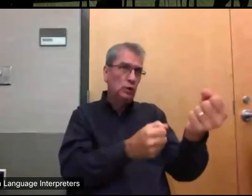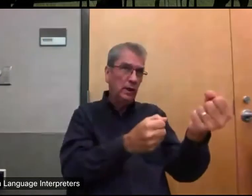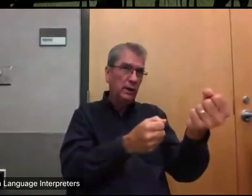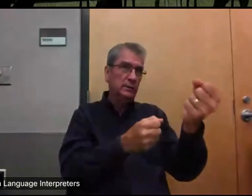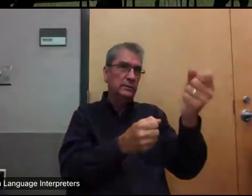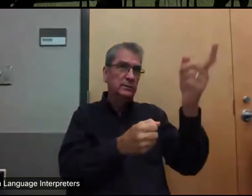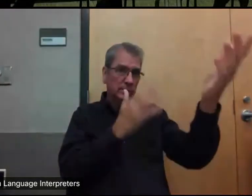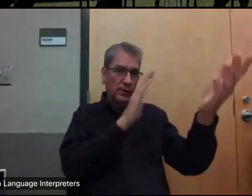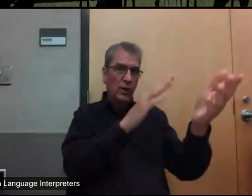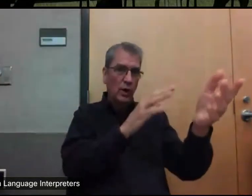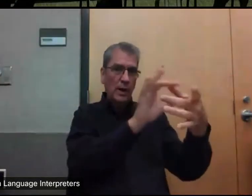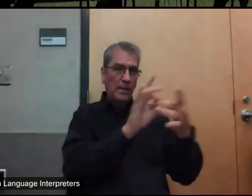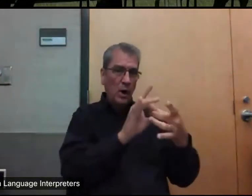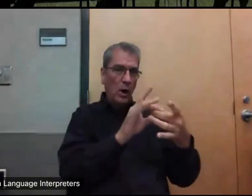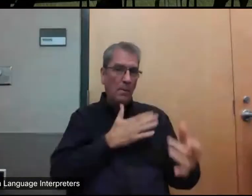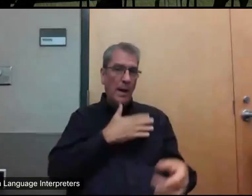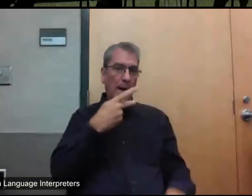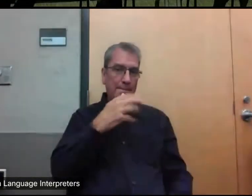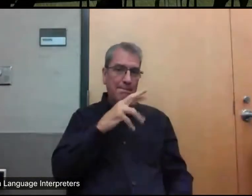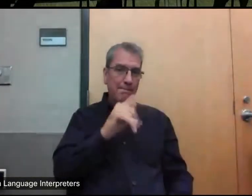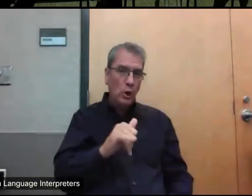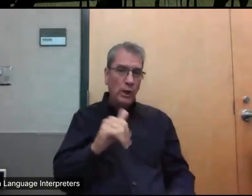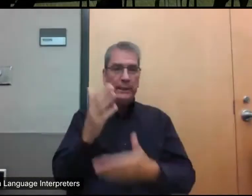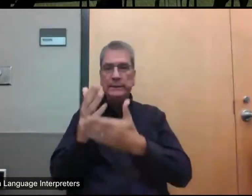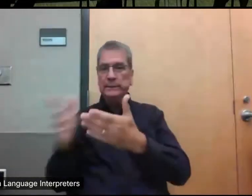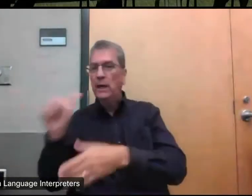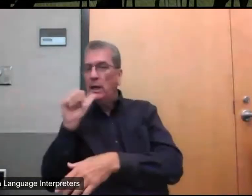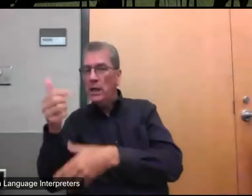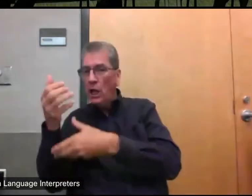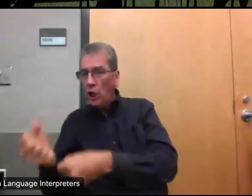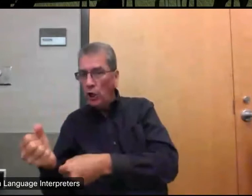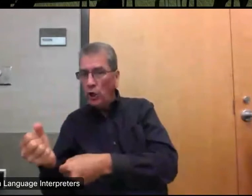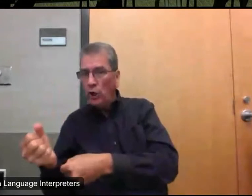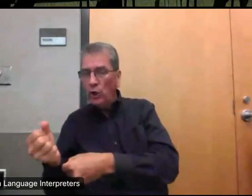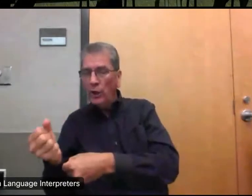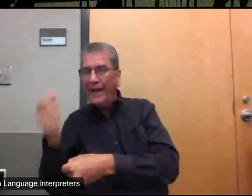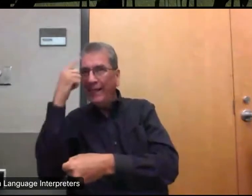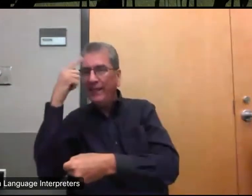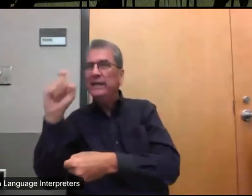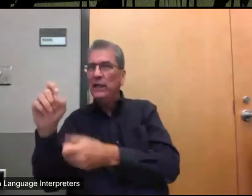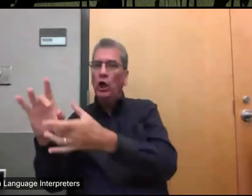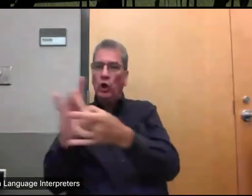to the governor and so in as much as they can coordinate and work together to have those